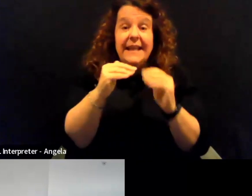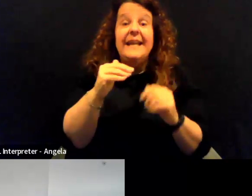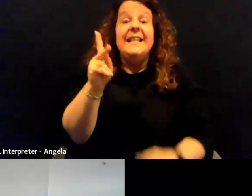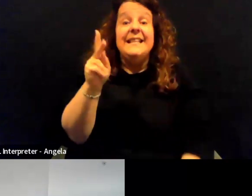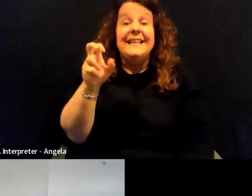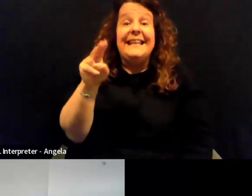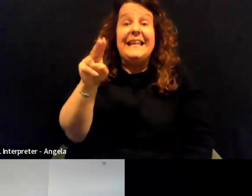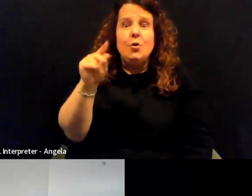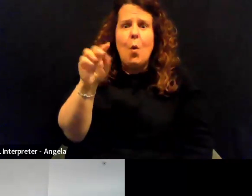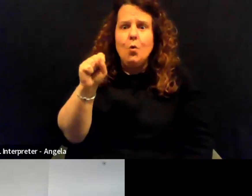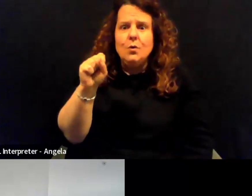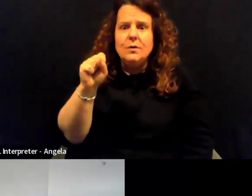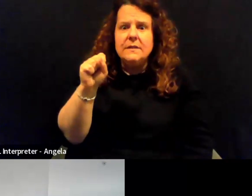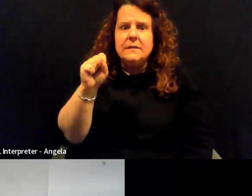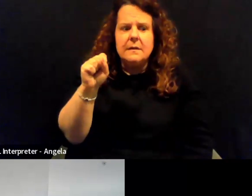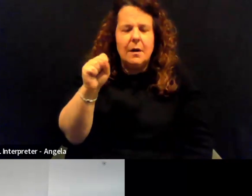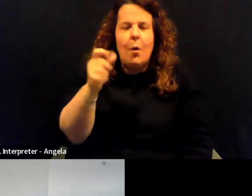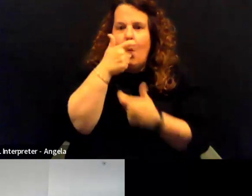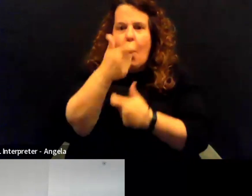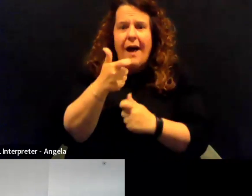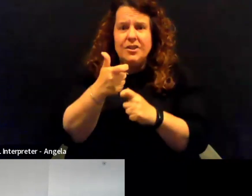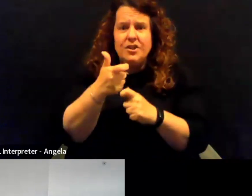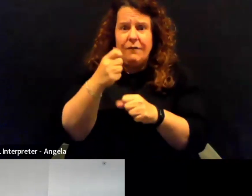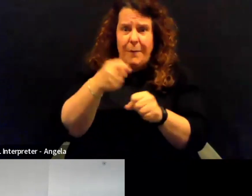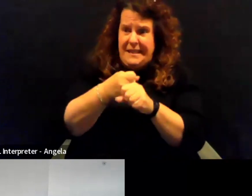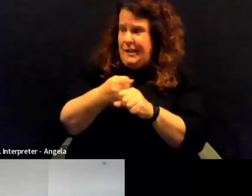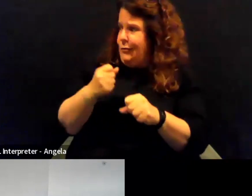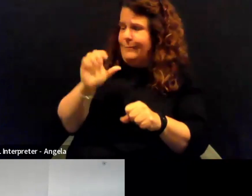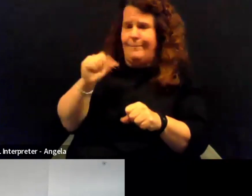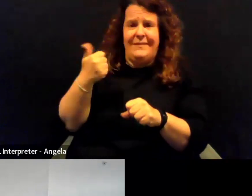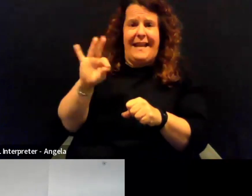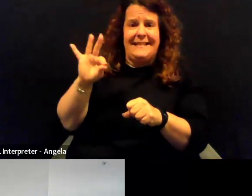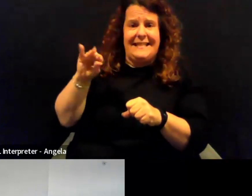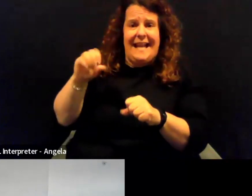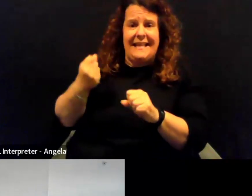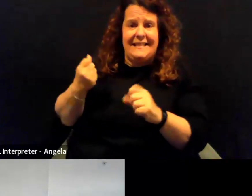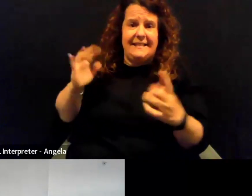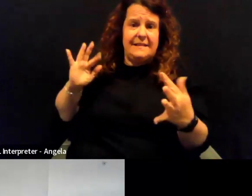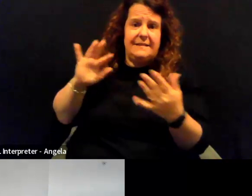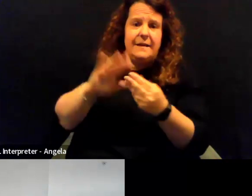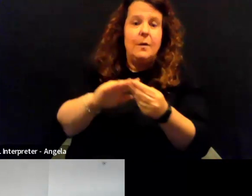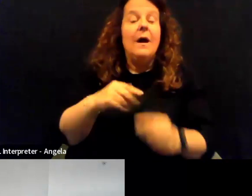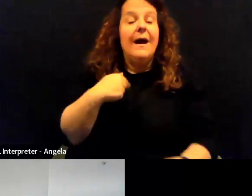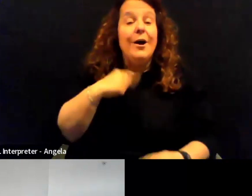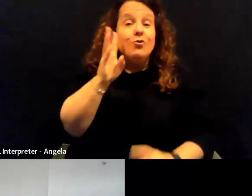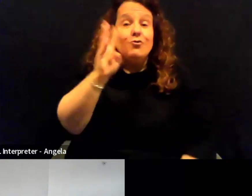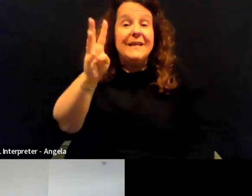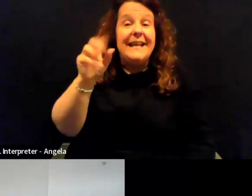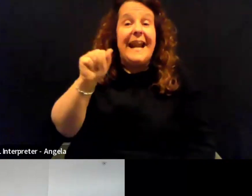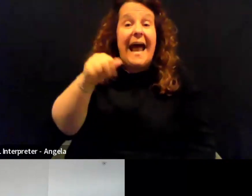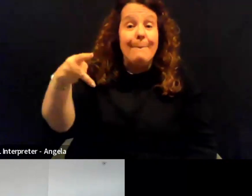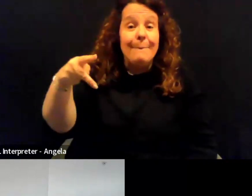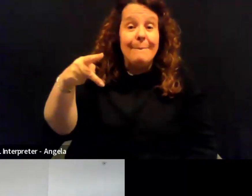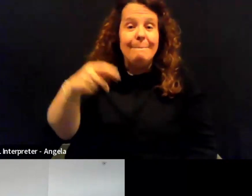was just such a great experience for me. We even went on to make an iPhone app, which to tie it back to something that Sara said,